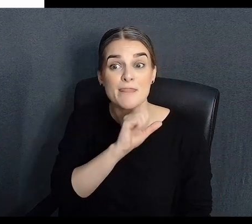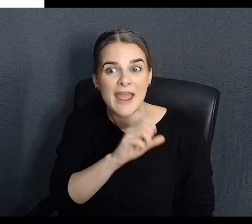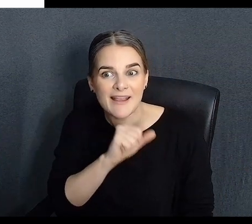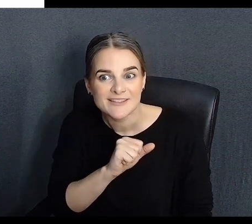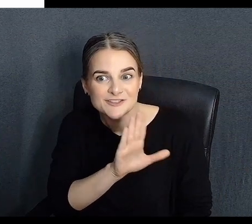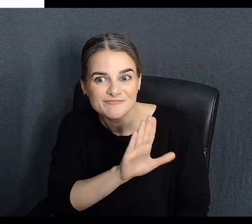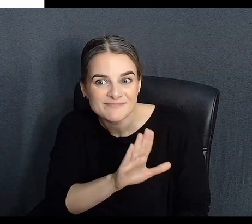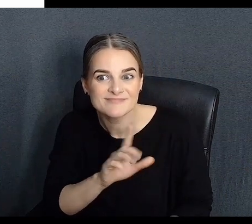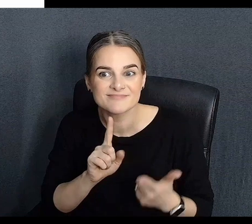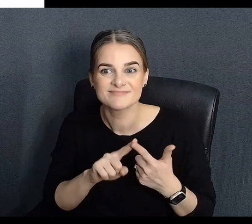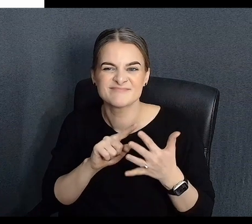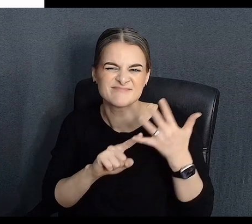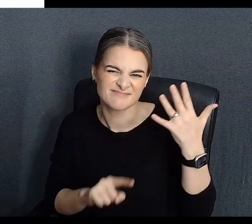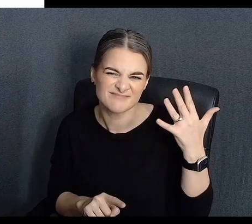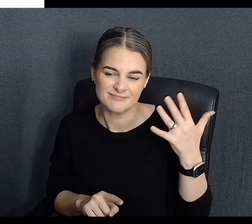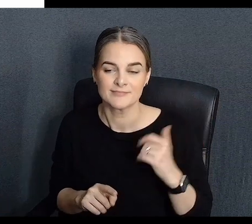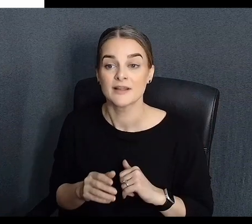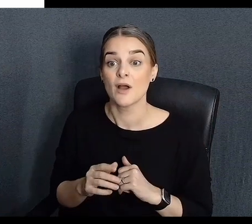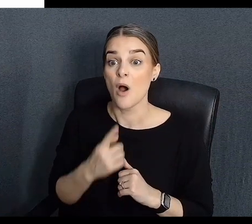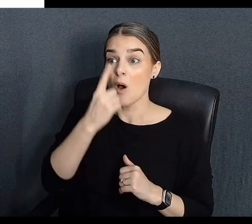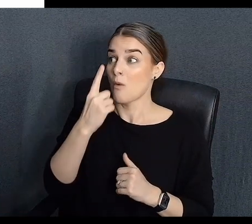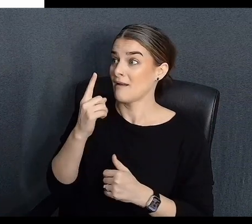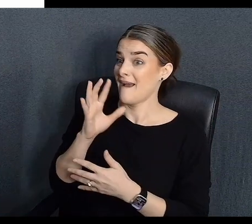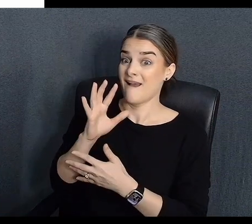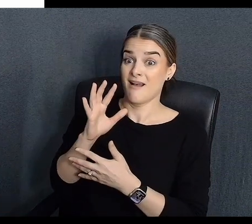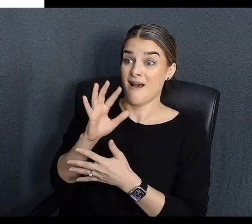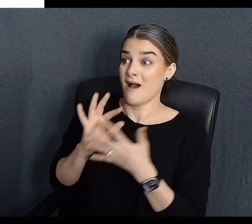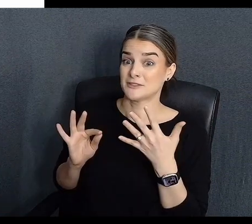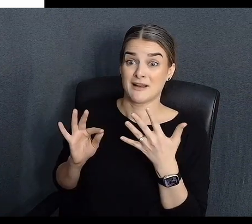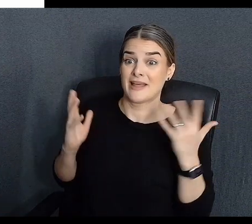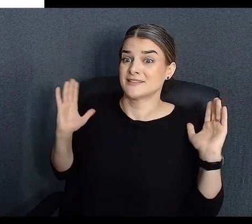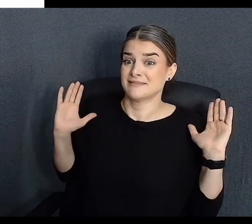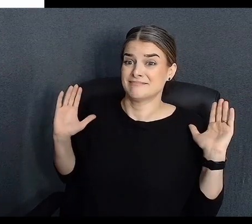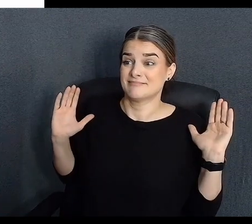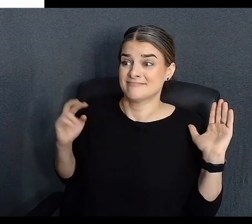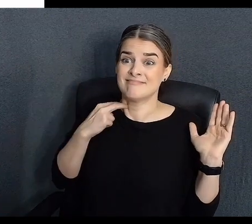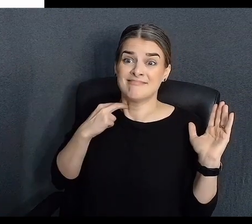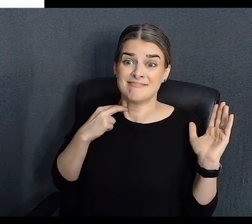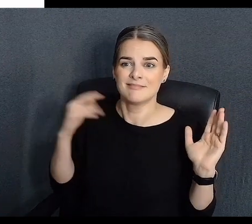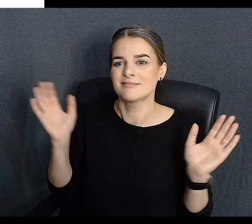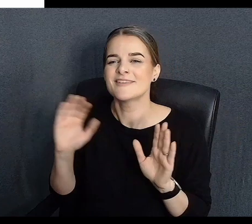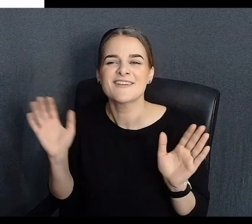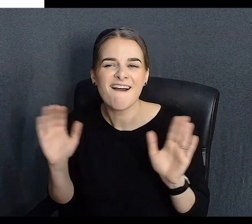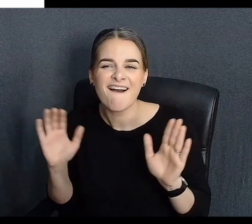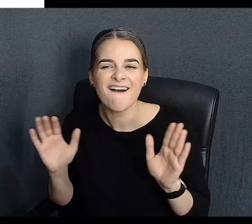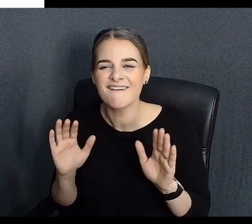So one doesn't have to be the end-all-be-all for your funding, but these are just some options to get you started.